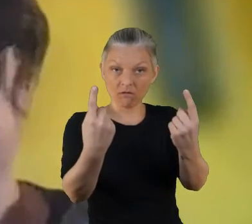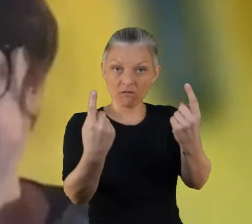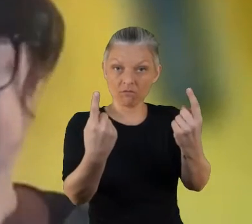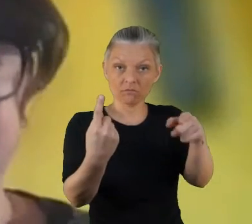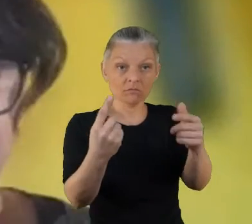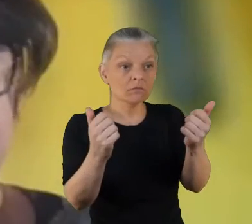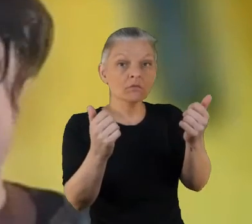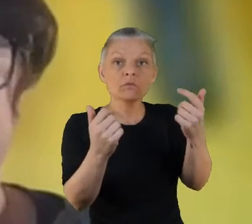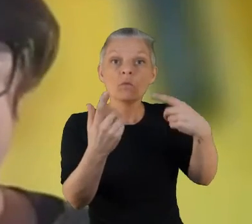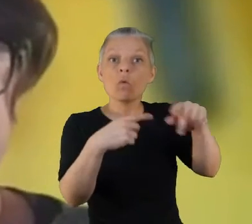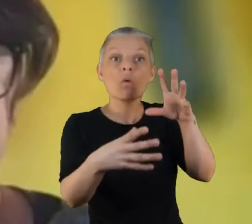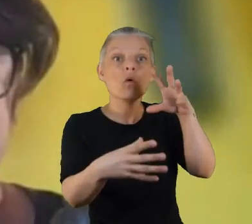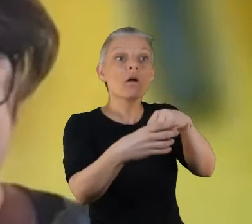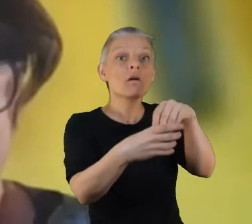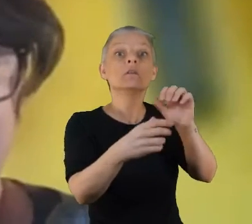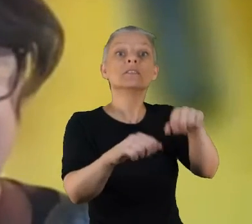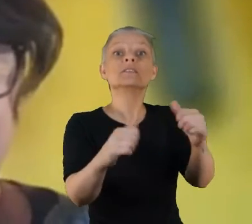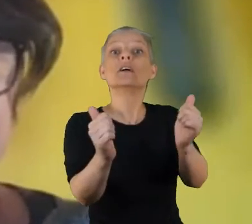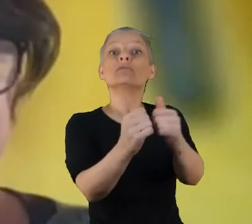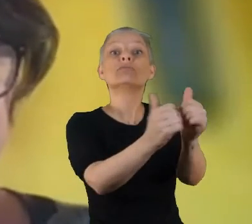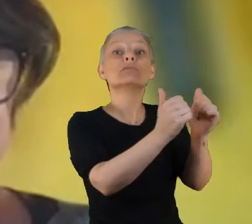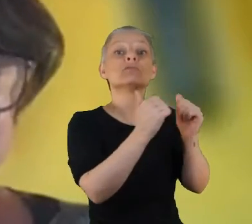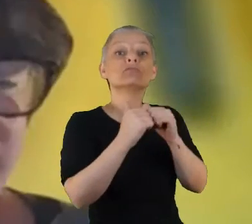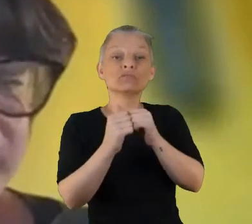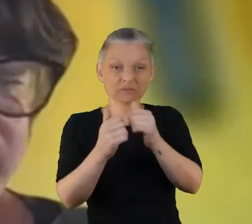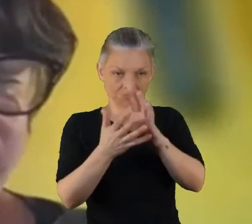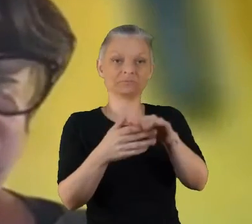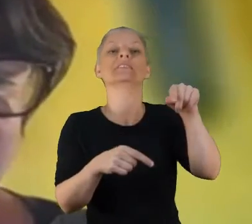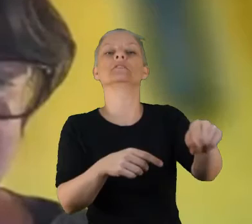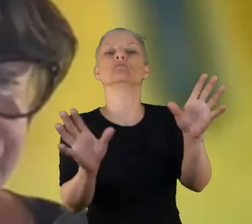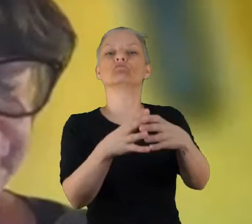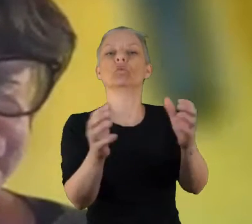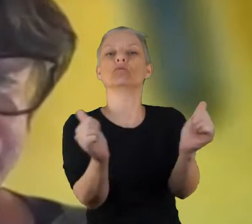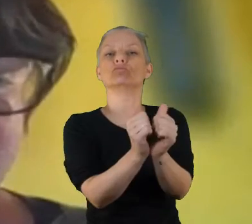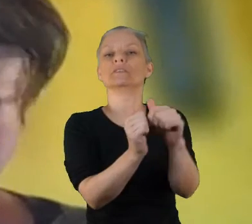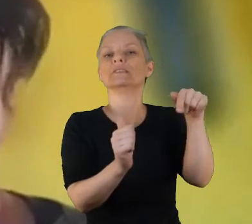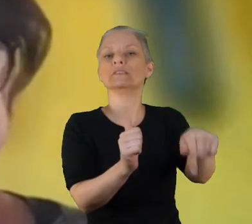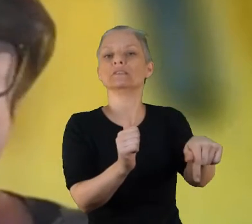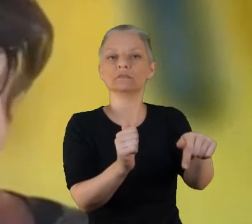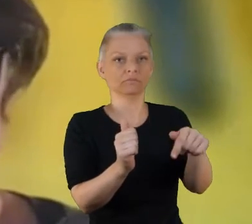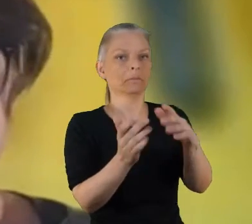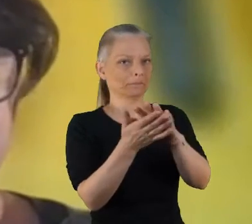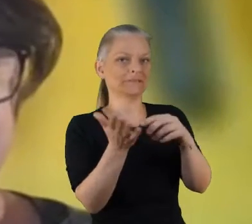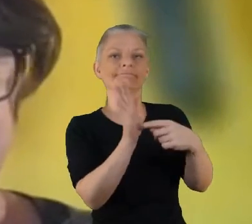that everyone buys into it and agrees to it. So, yeah, it’s having a group agreement,